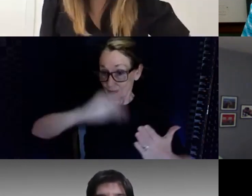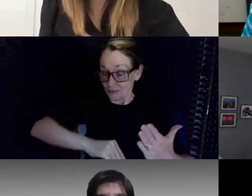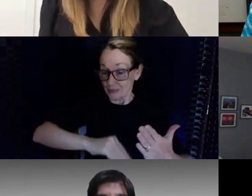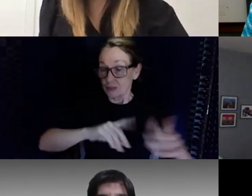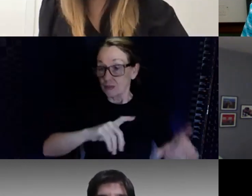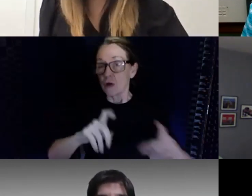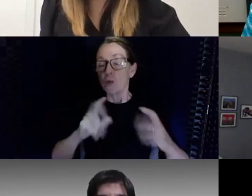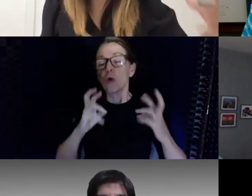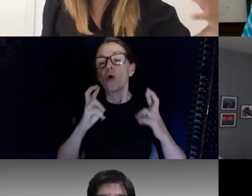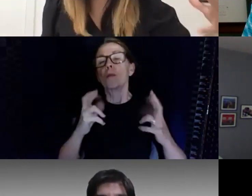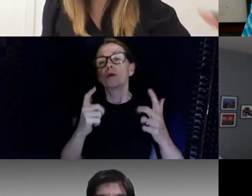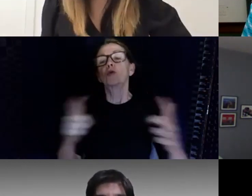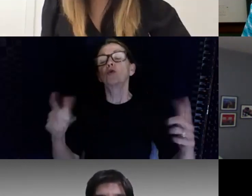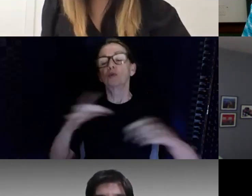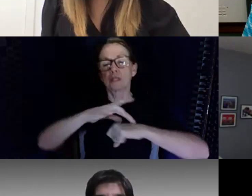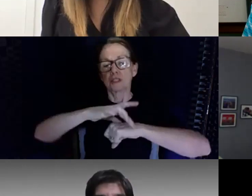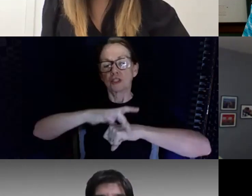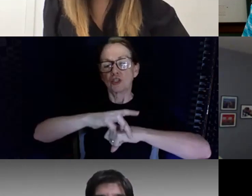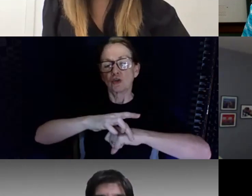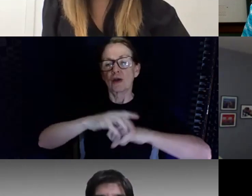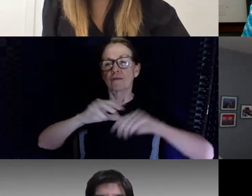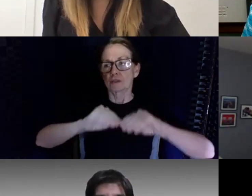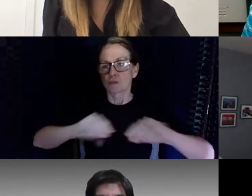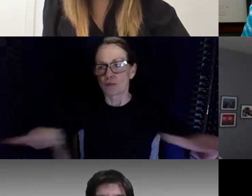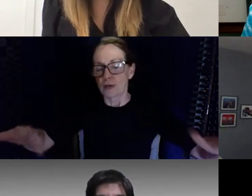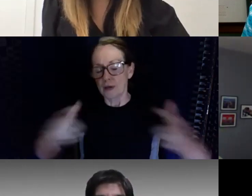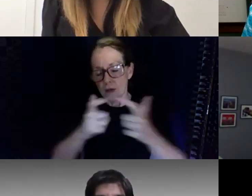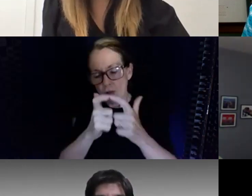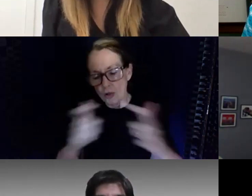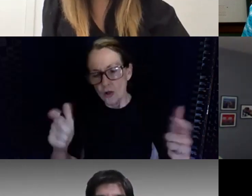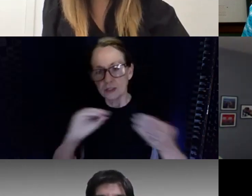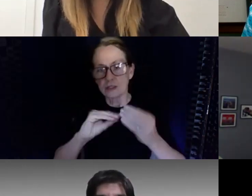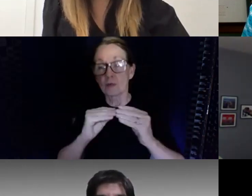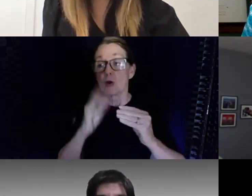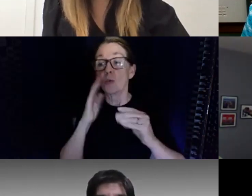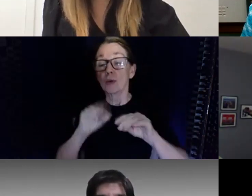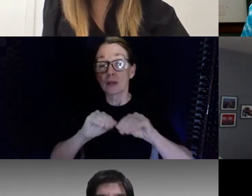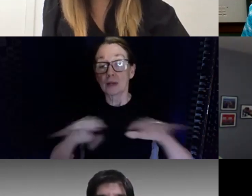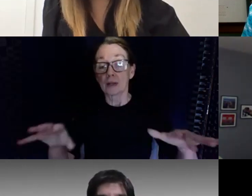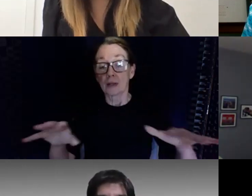I WANTED TO ADD TO WHAT ALEX WAS SAYING IN TERMS OF THE TARGET POPULATION FOR THIS SURVEY.